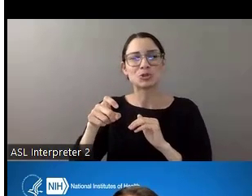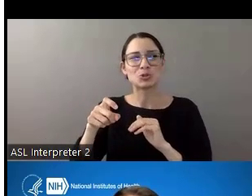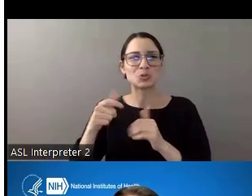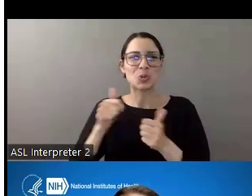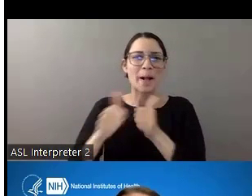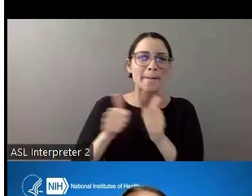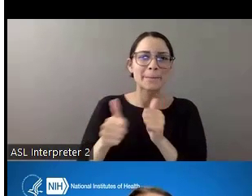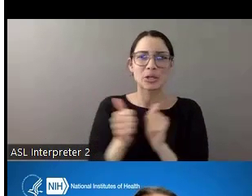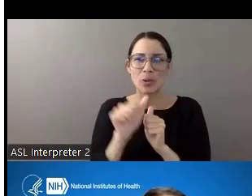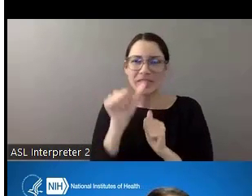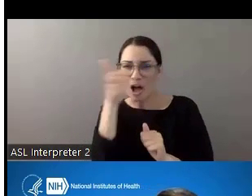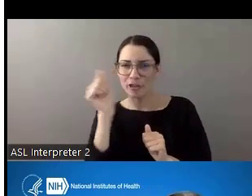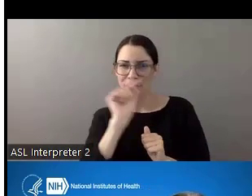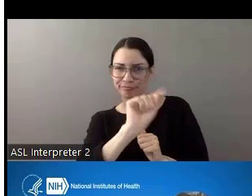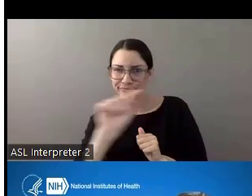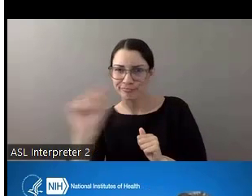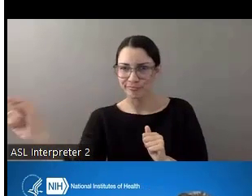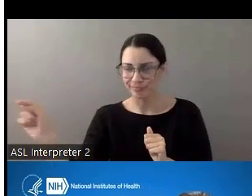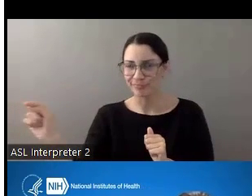in the lab through the summer.